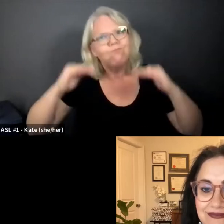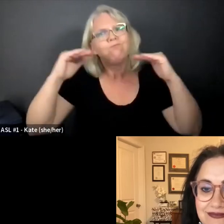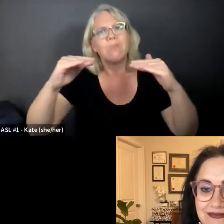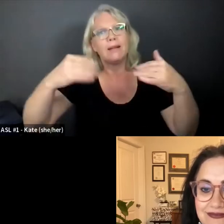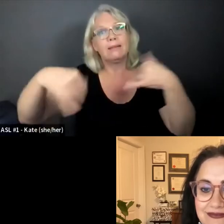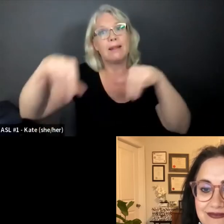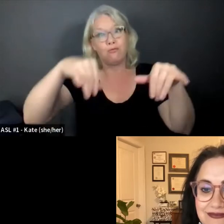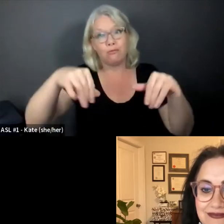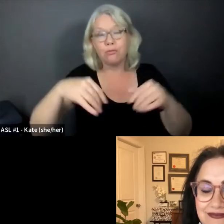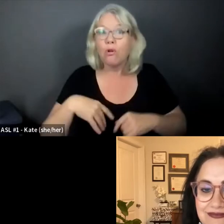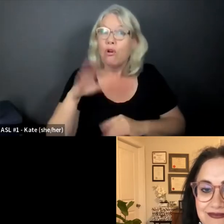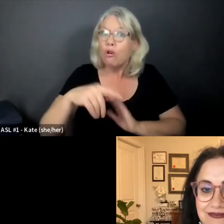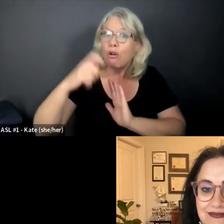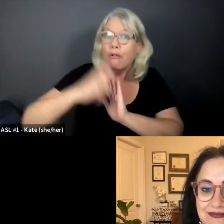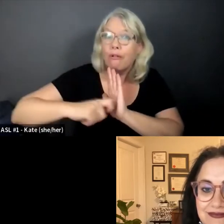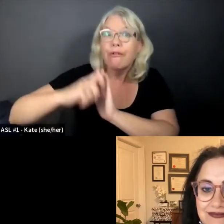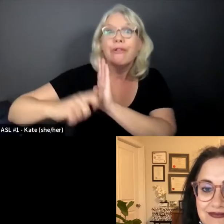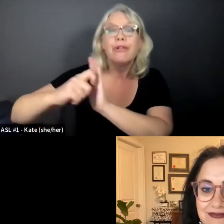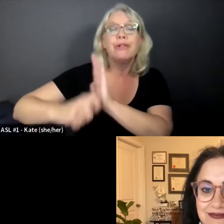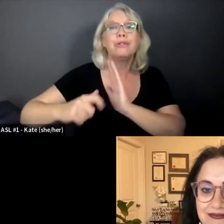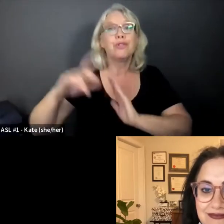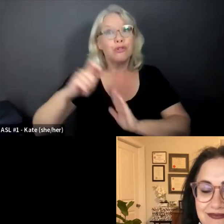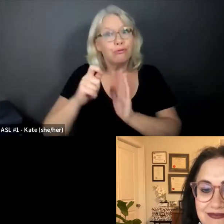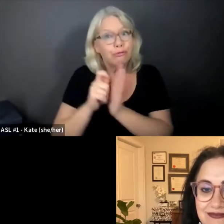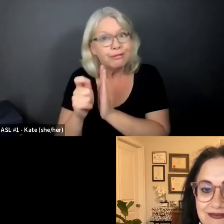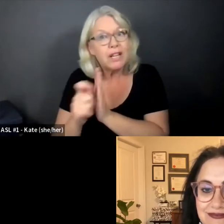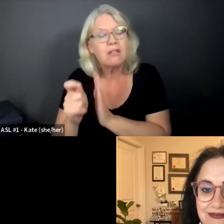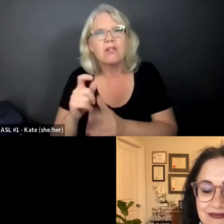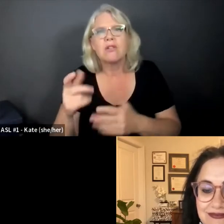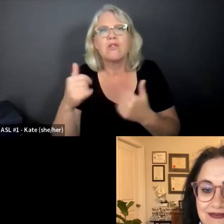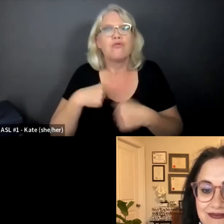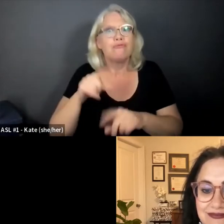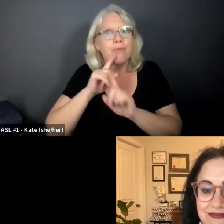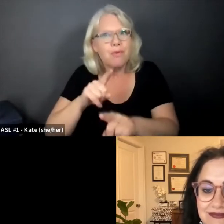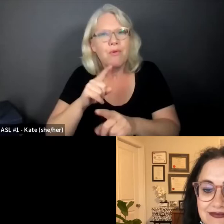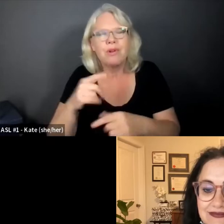THOROUGH, SO WELL RESEARCHED AND REASONED AND EDUCATIONAL.